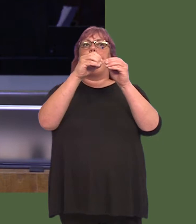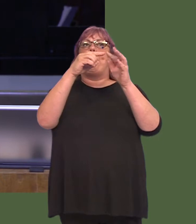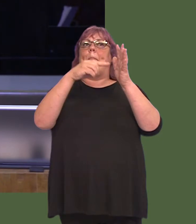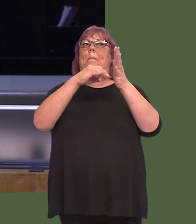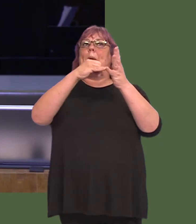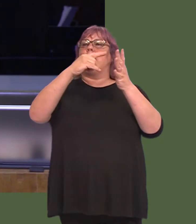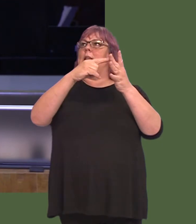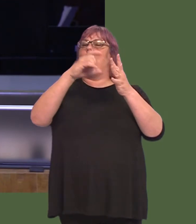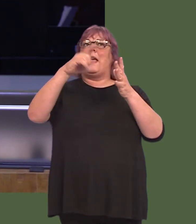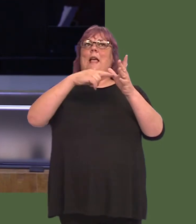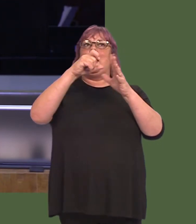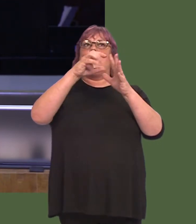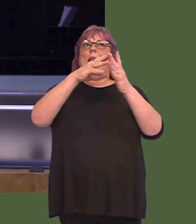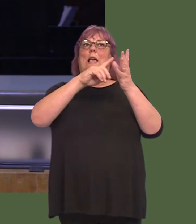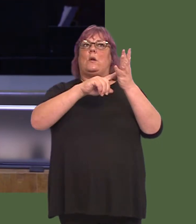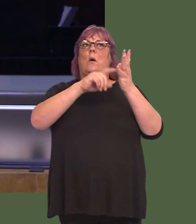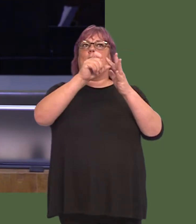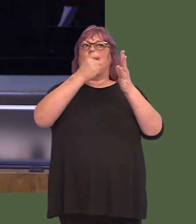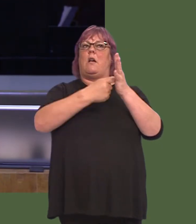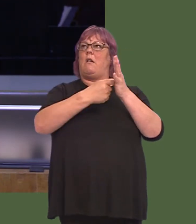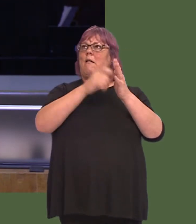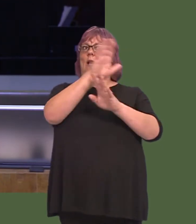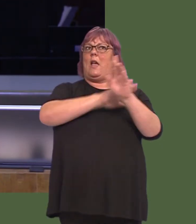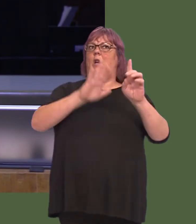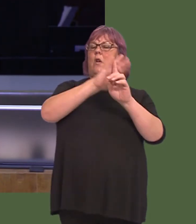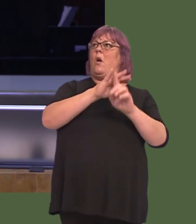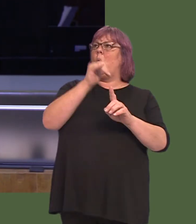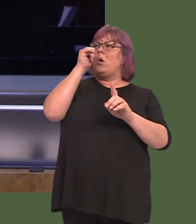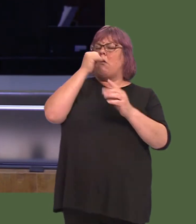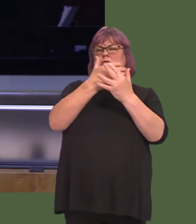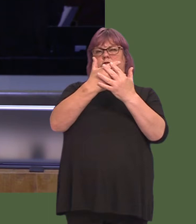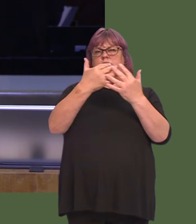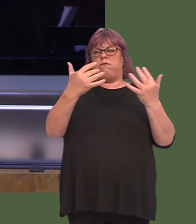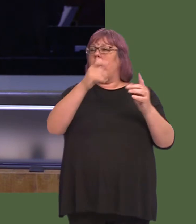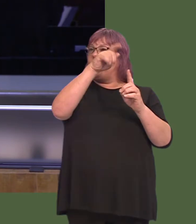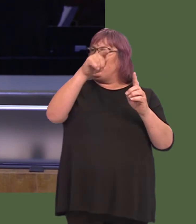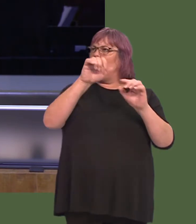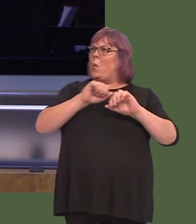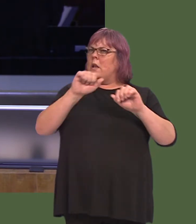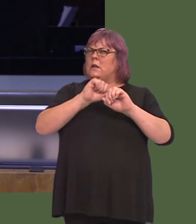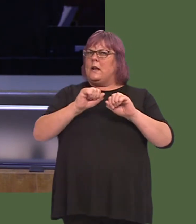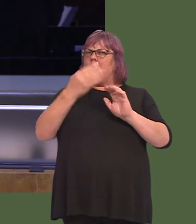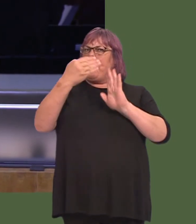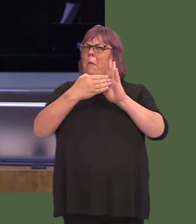As of the end of March, there were 5,714 patients that were waiting more than nine months for treatment in hospital.